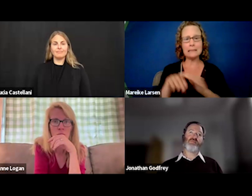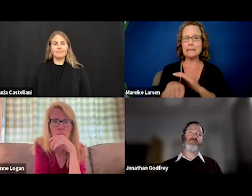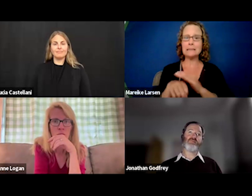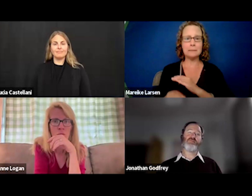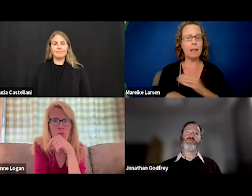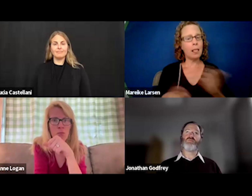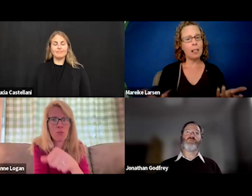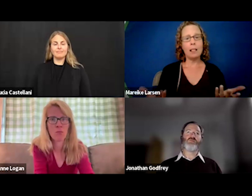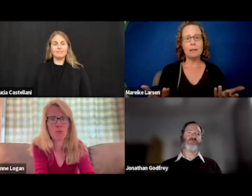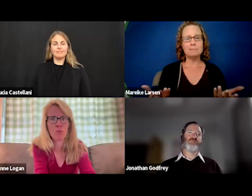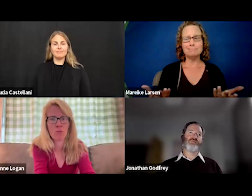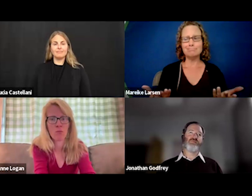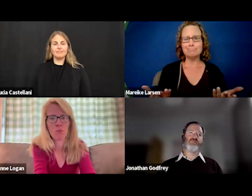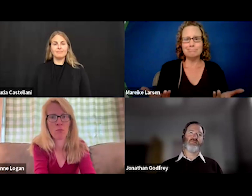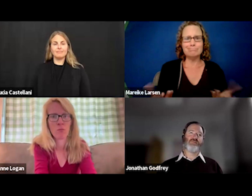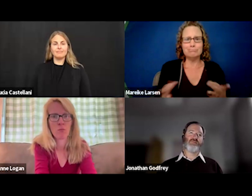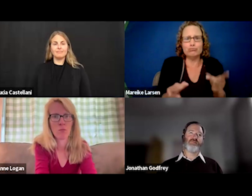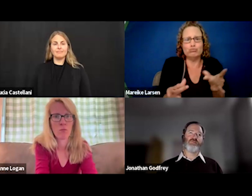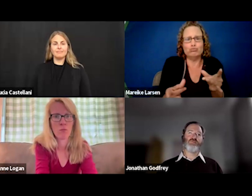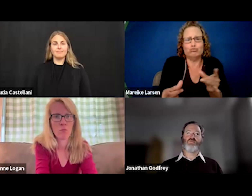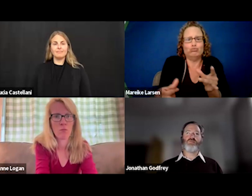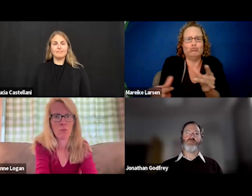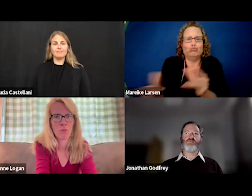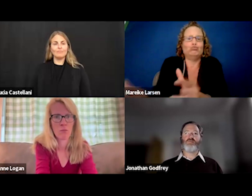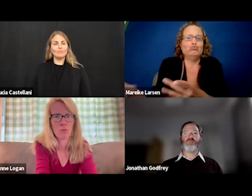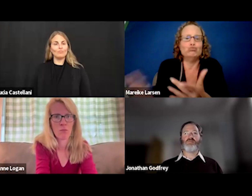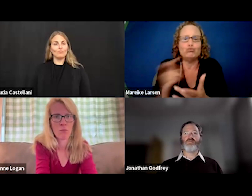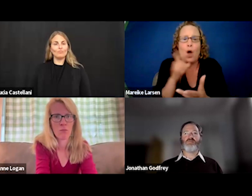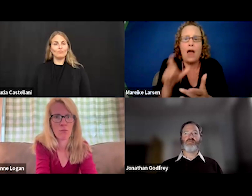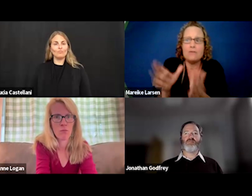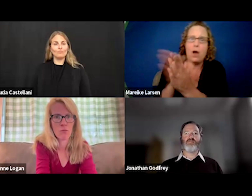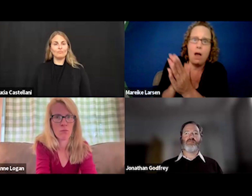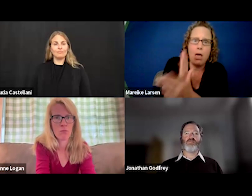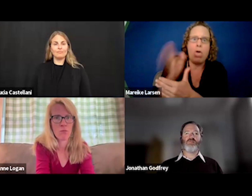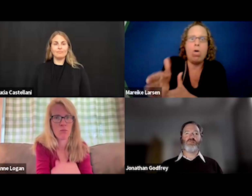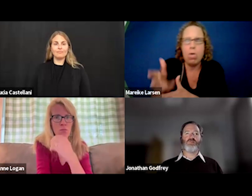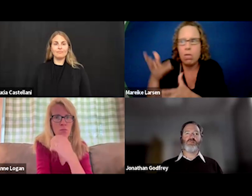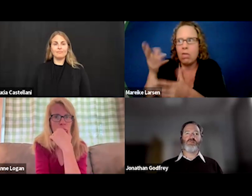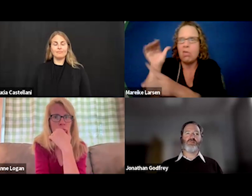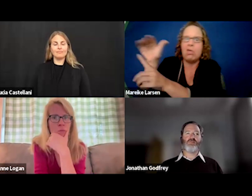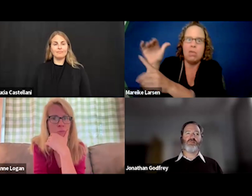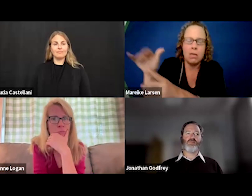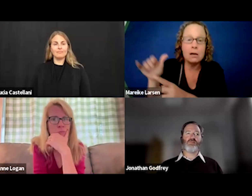that would have really been helpful. And interactions that helped in this situation